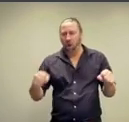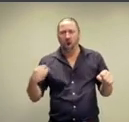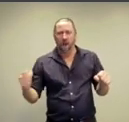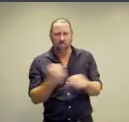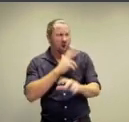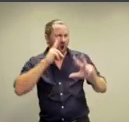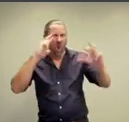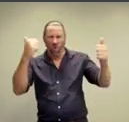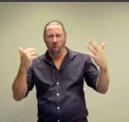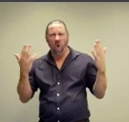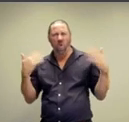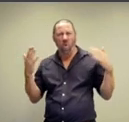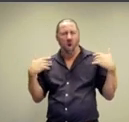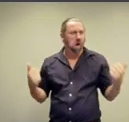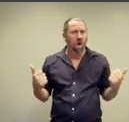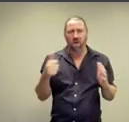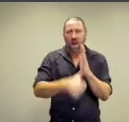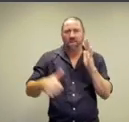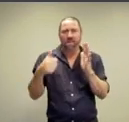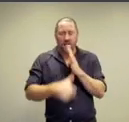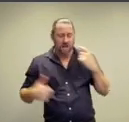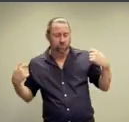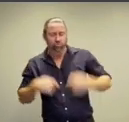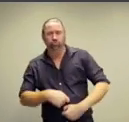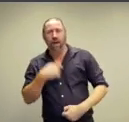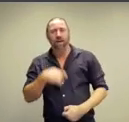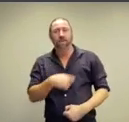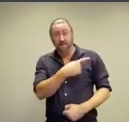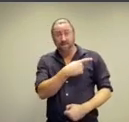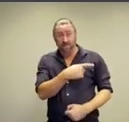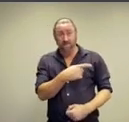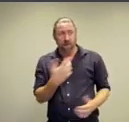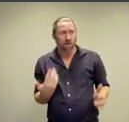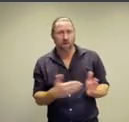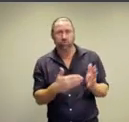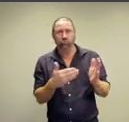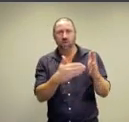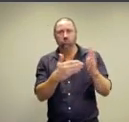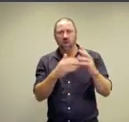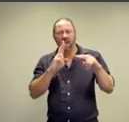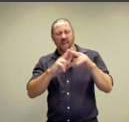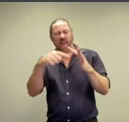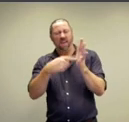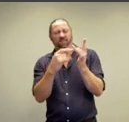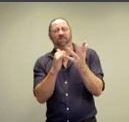biker culture. Biker clothing, most particularly leather jackets, like the one Brando wore in the film